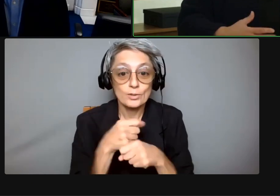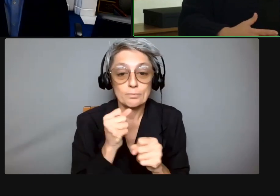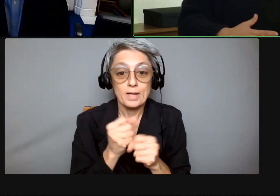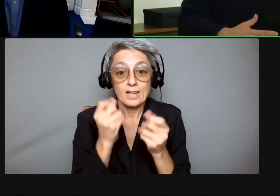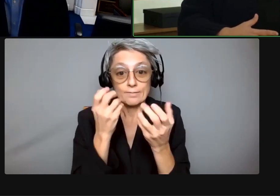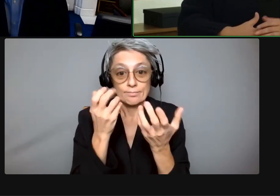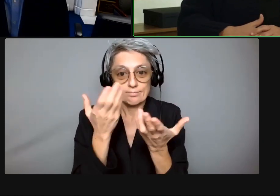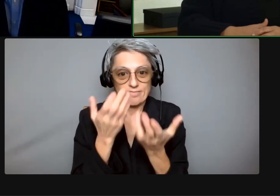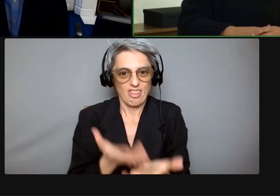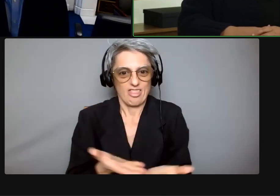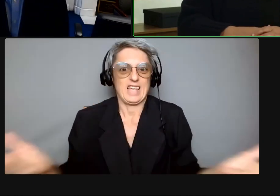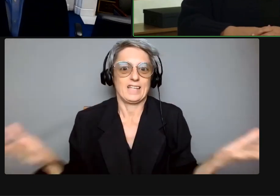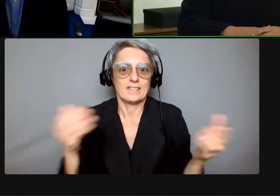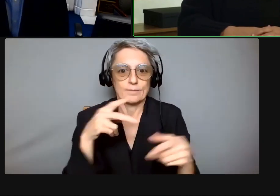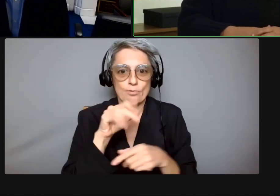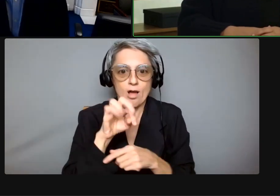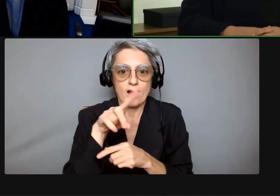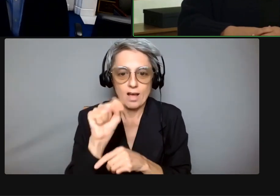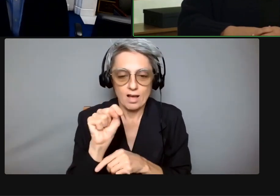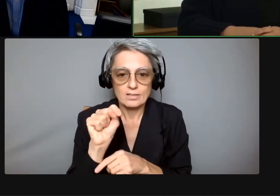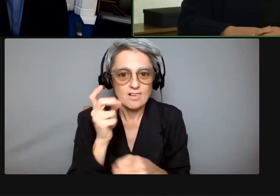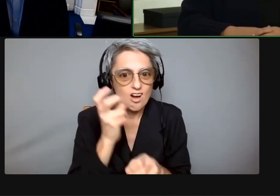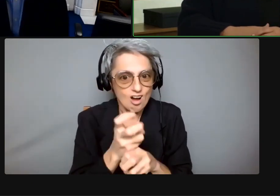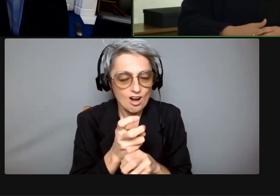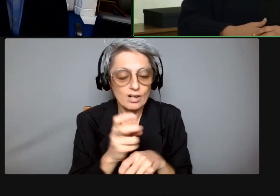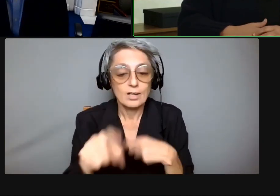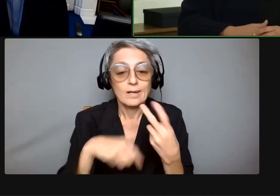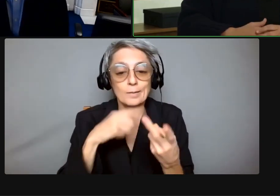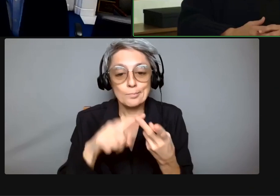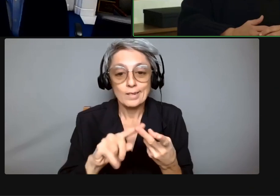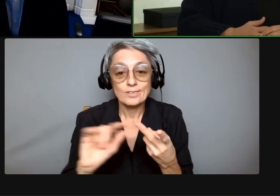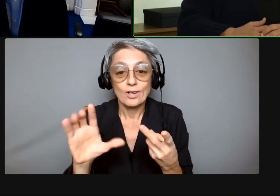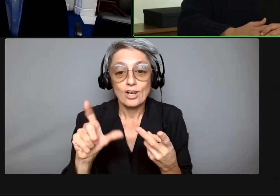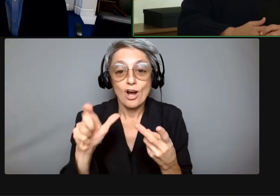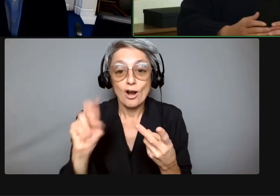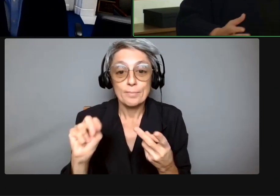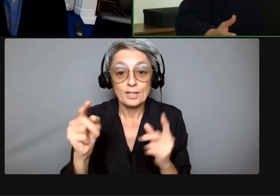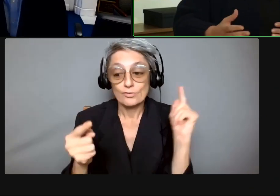but also, you know, potential for carbon reductions in each and every product.